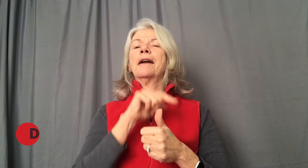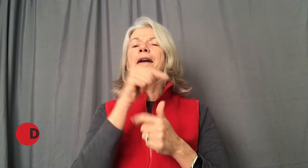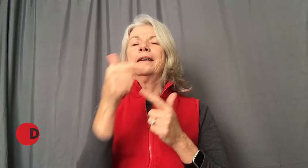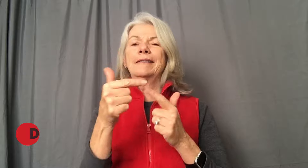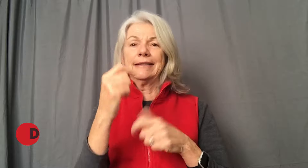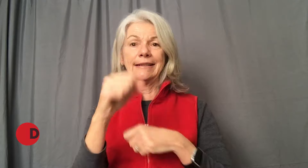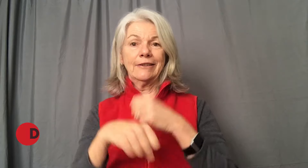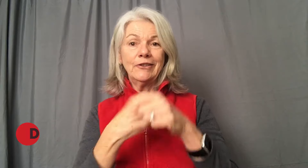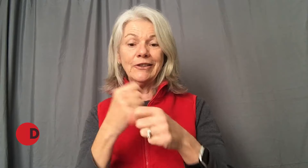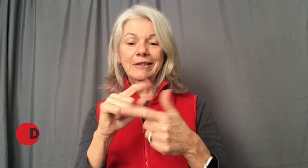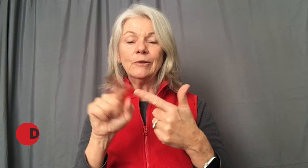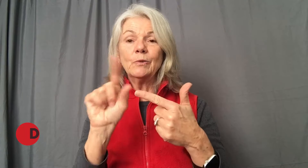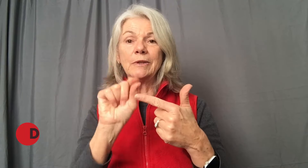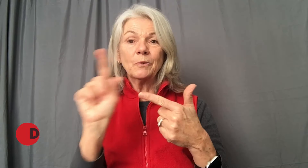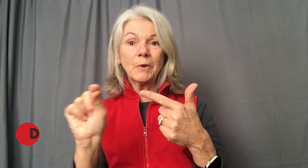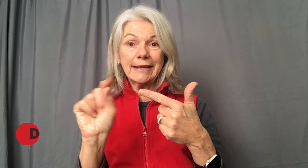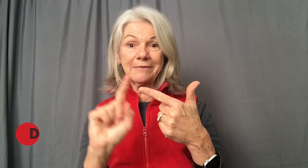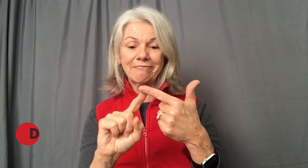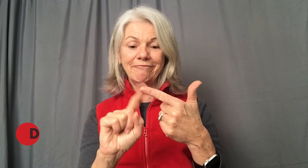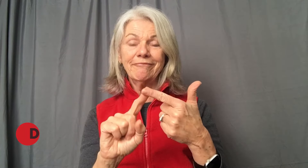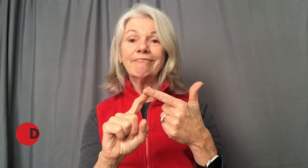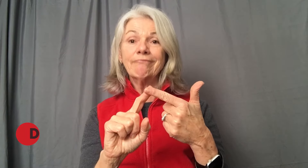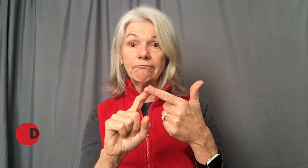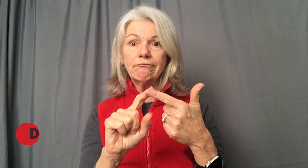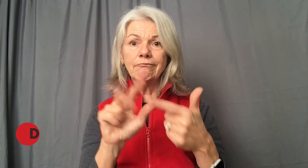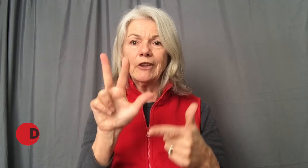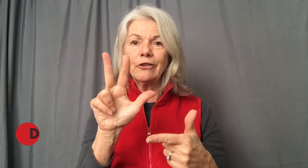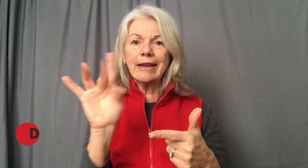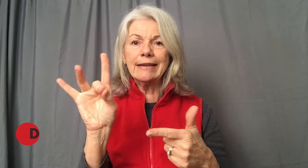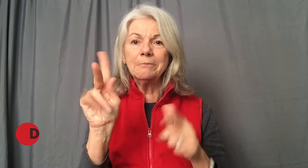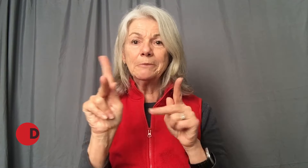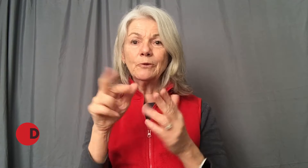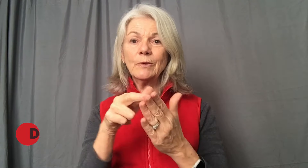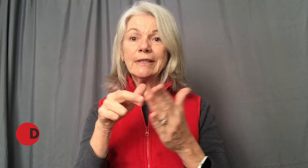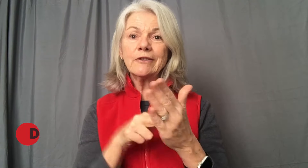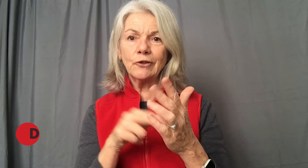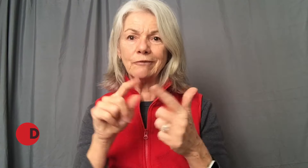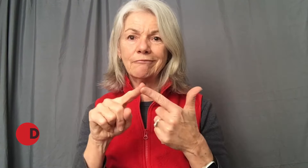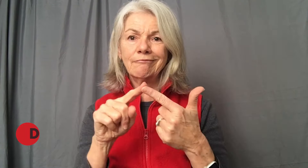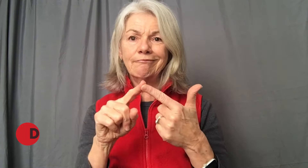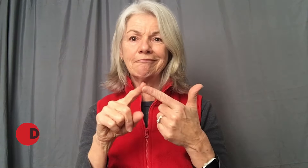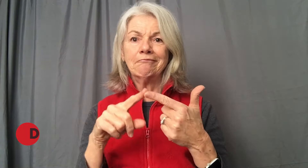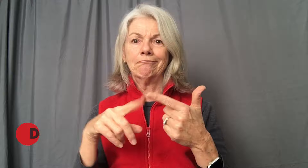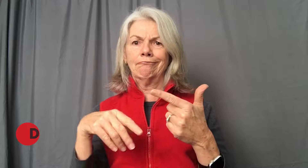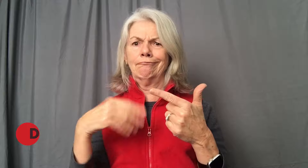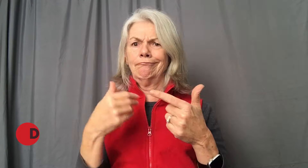And the next year in 2020, 38 people registered.